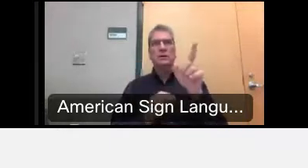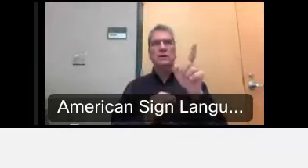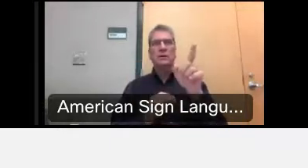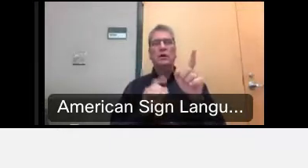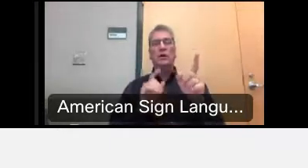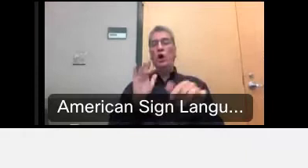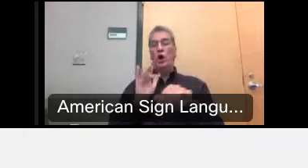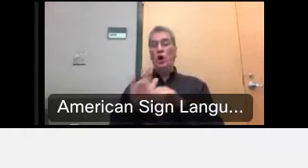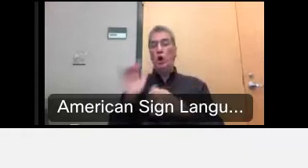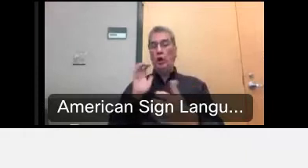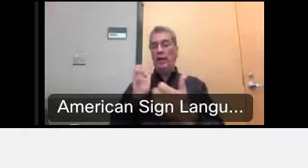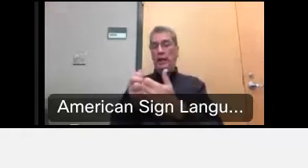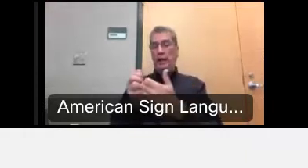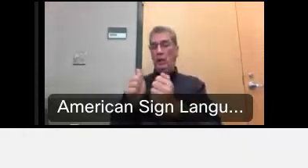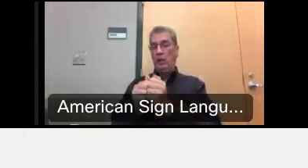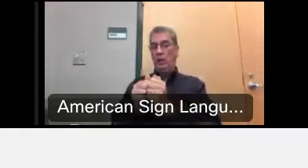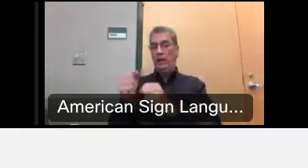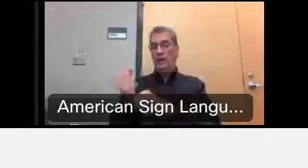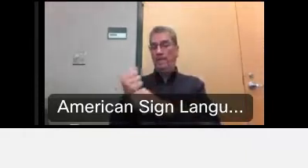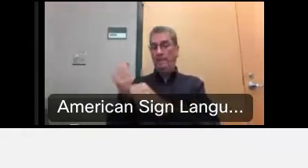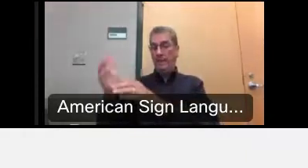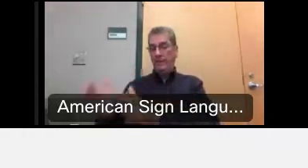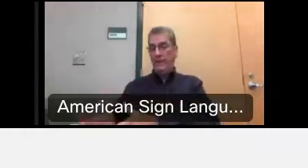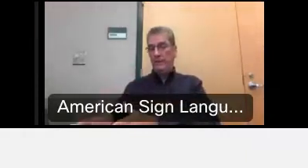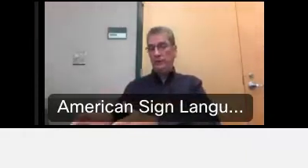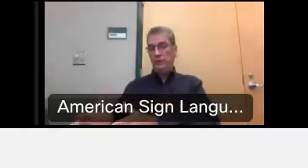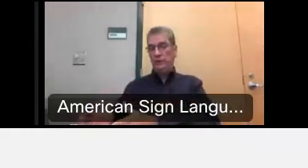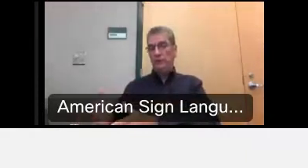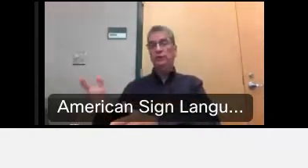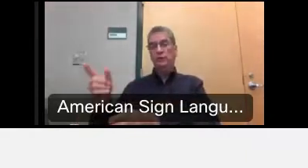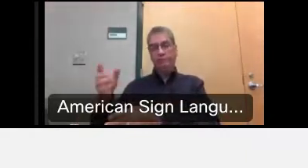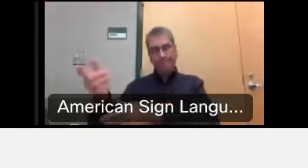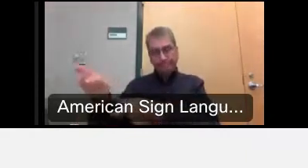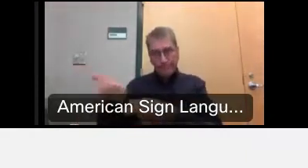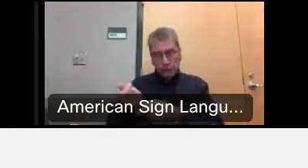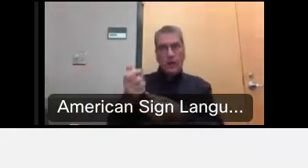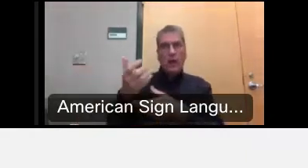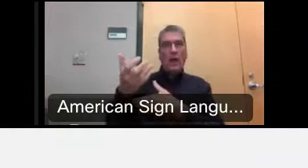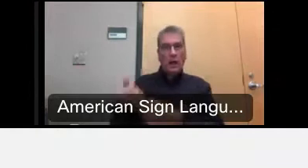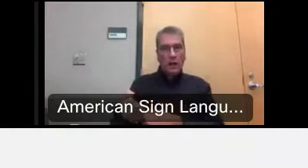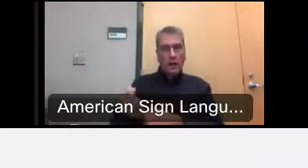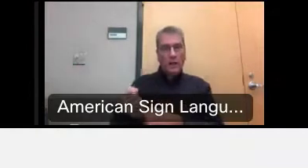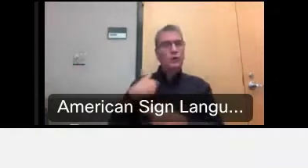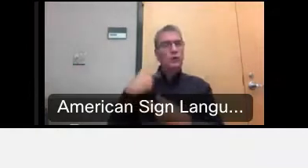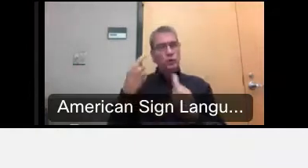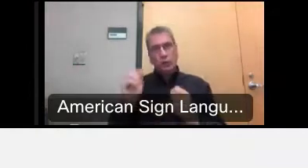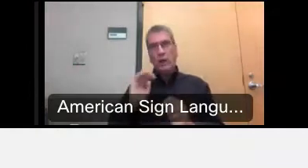having to try and have direct conversations with them. Uh, we did our best for the, the